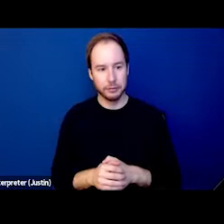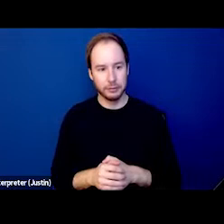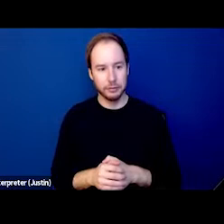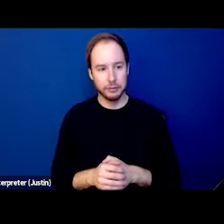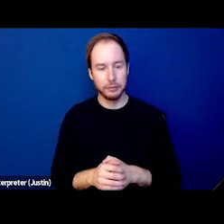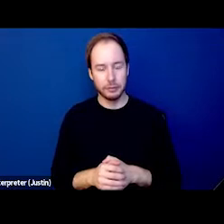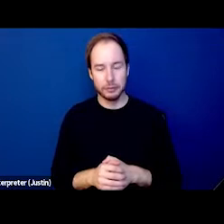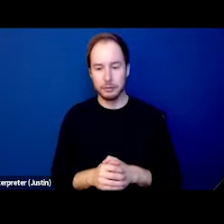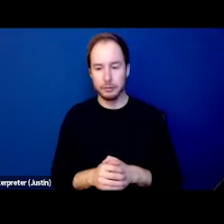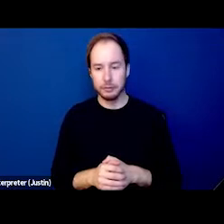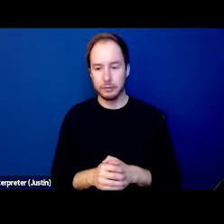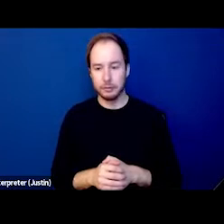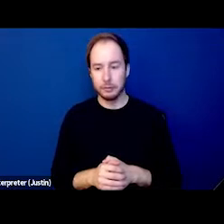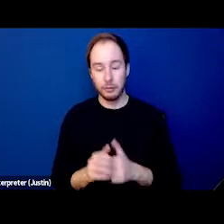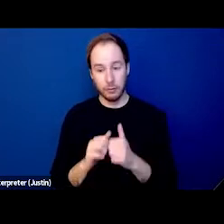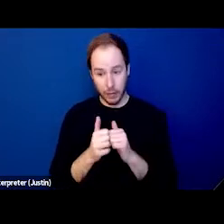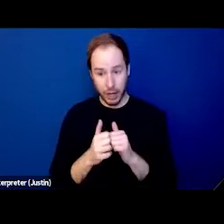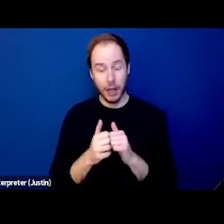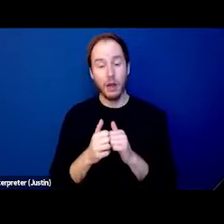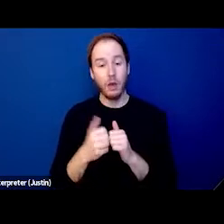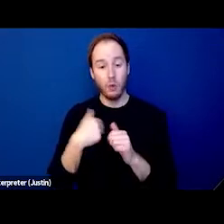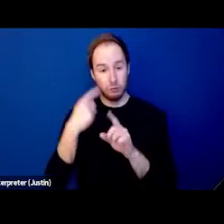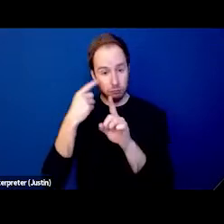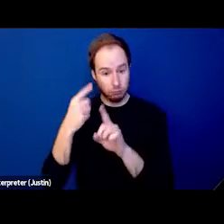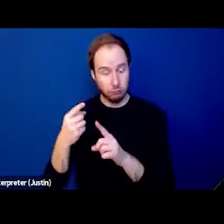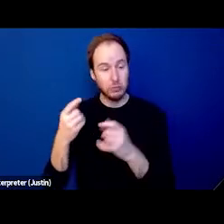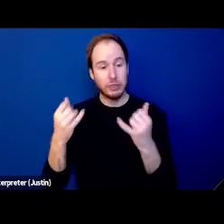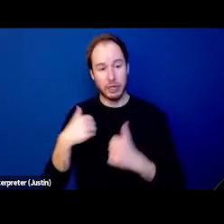And to reach those objectives, we have presentations by Abigail Kirkman,